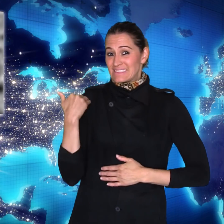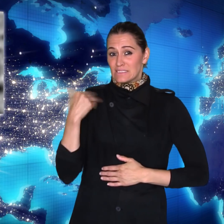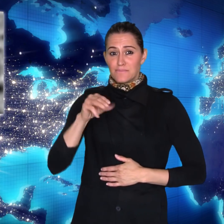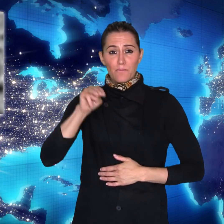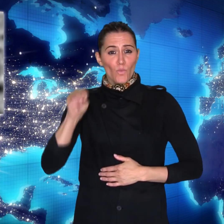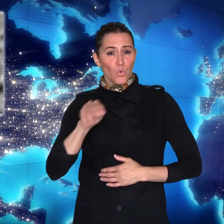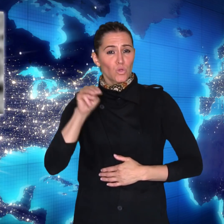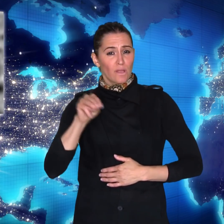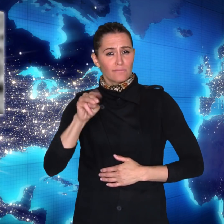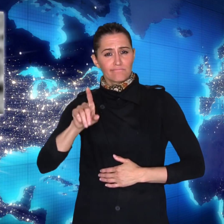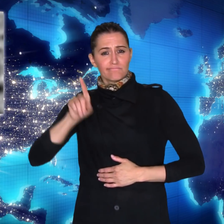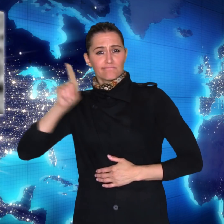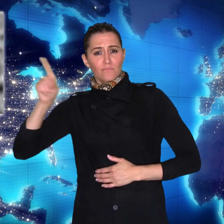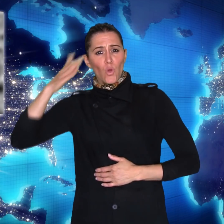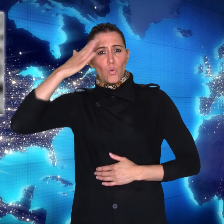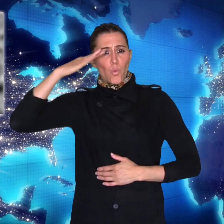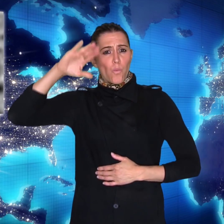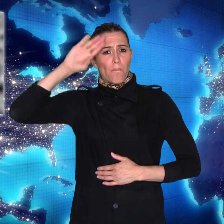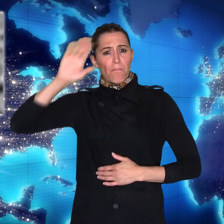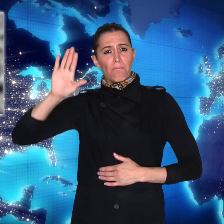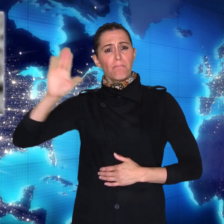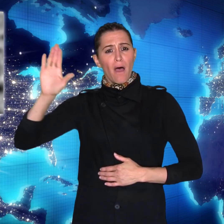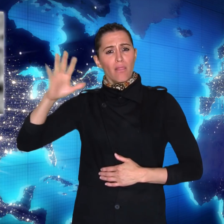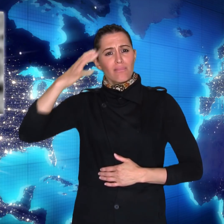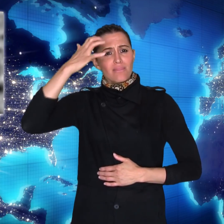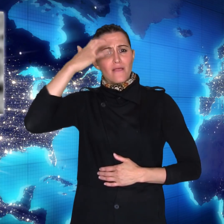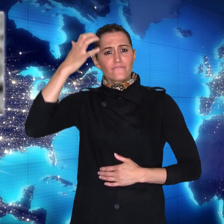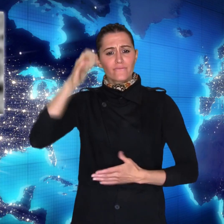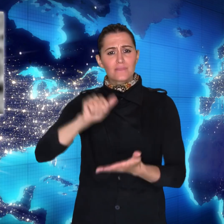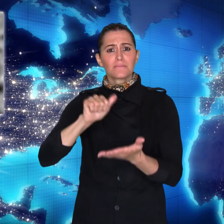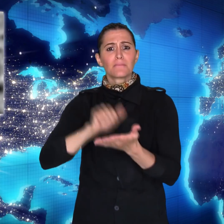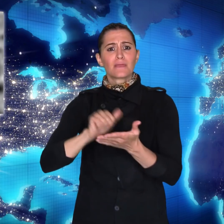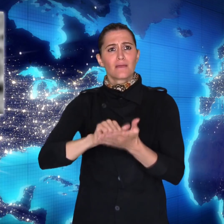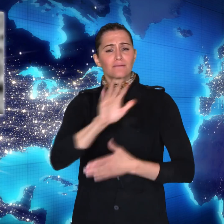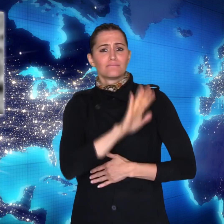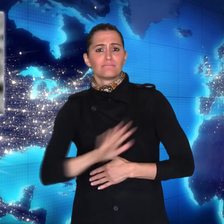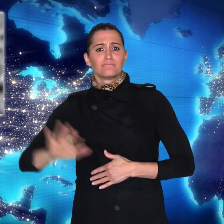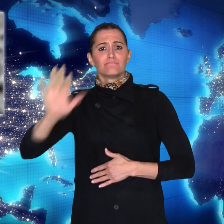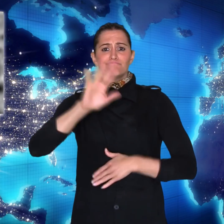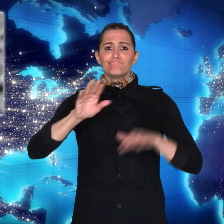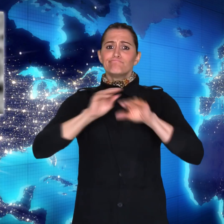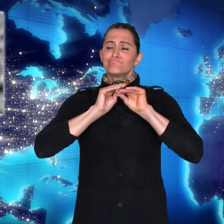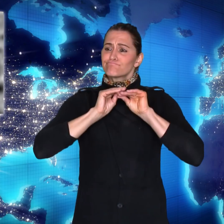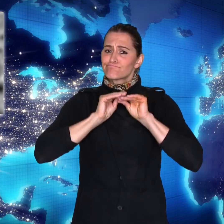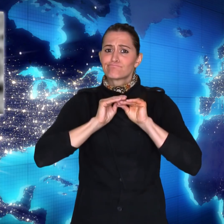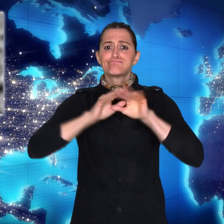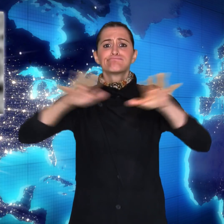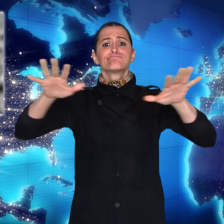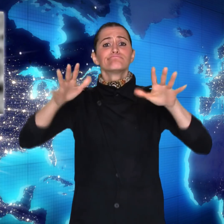On Monday, the Cuban state media